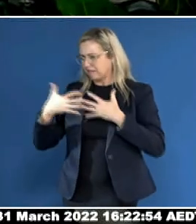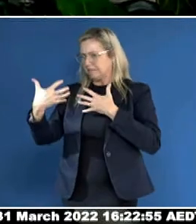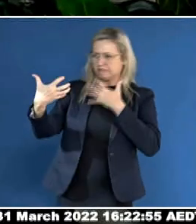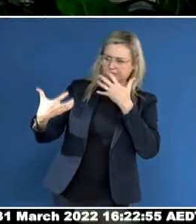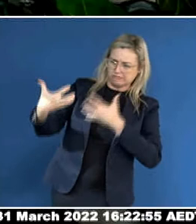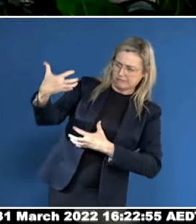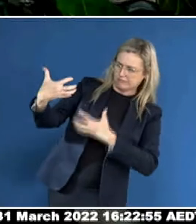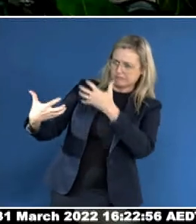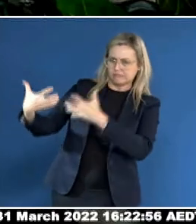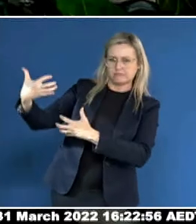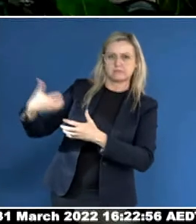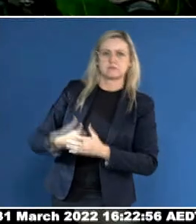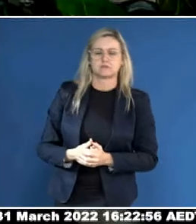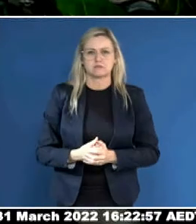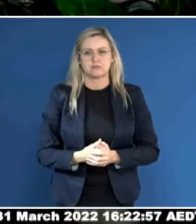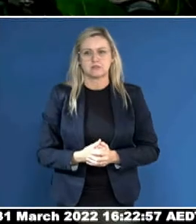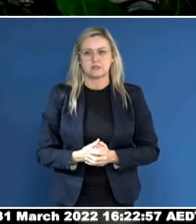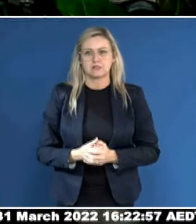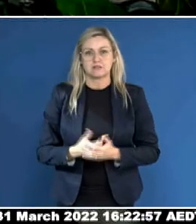abused you might not feel worthy enough to report it.